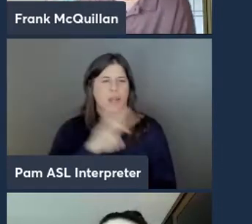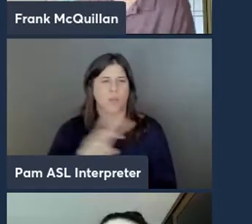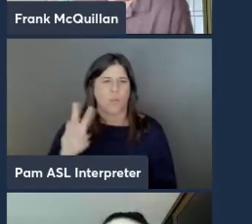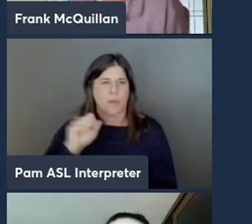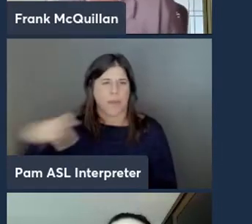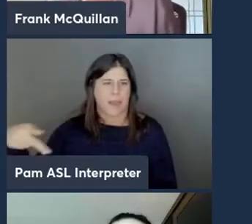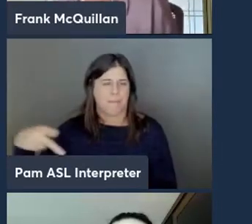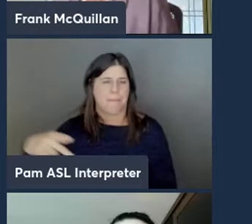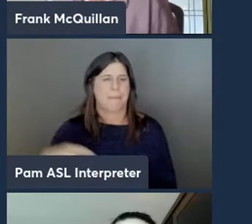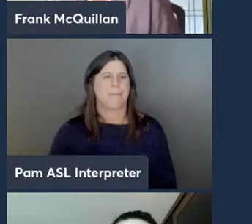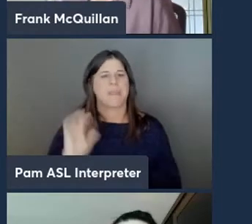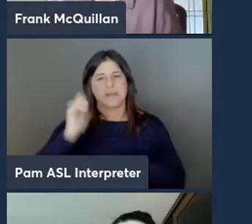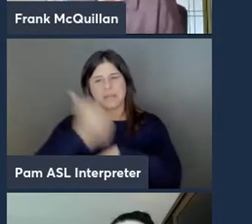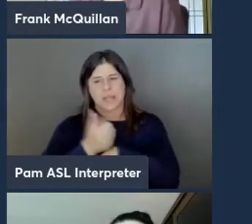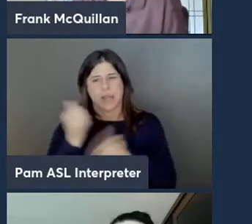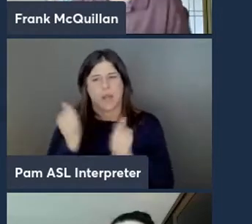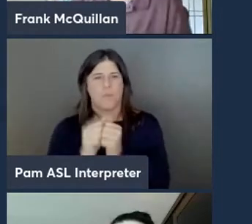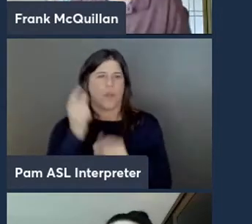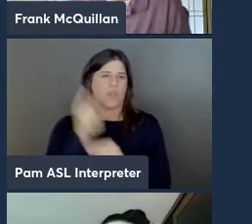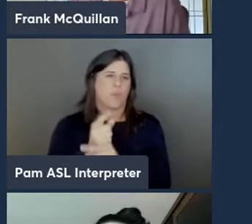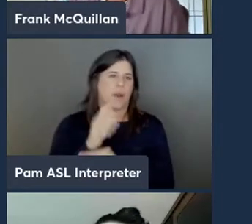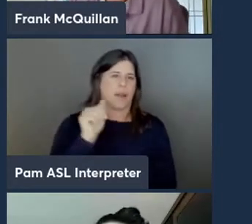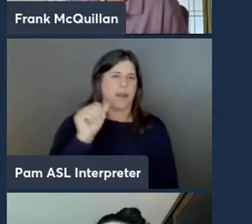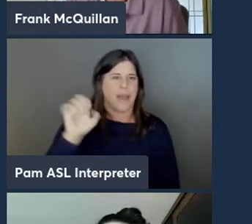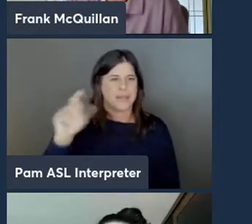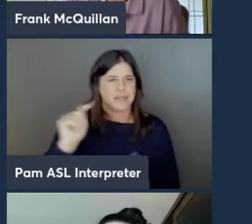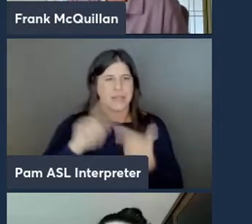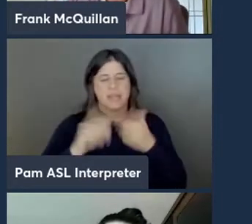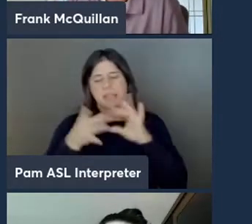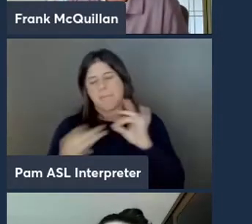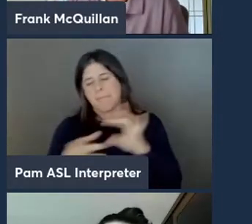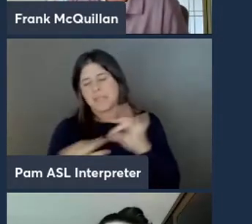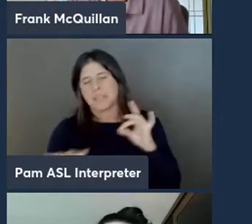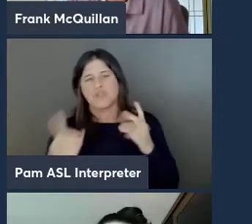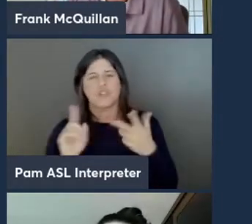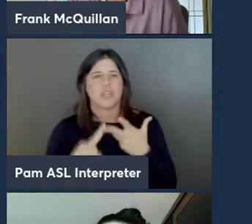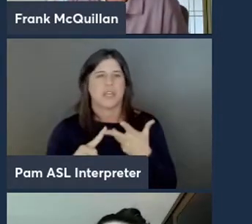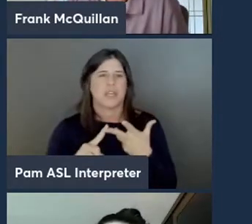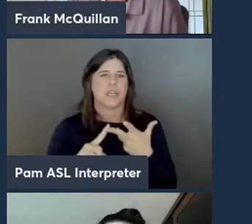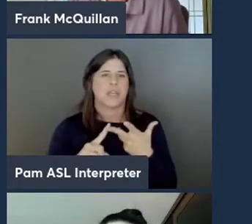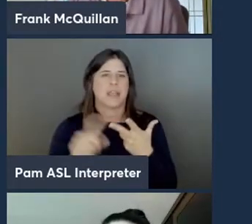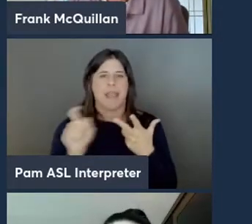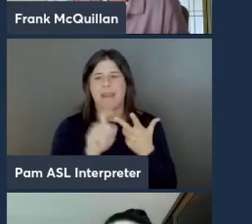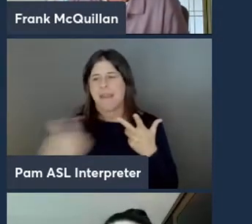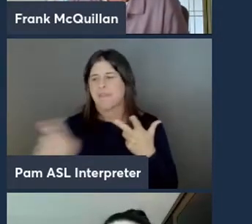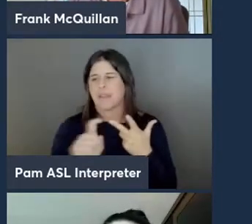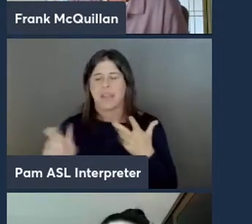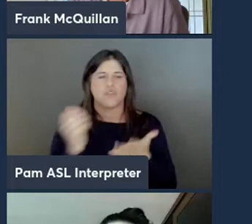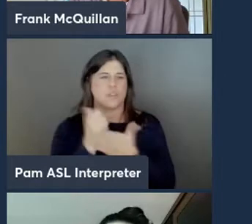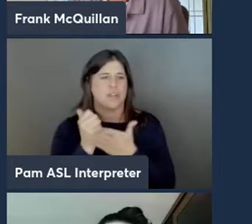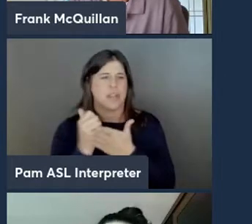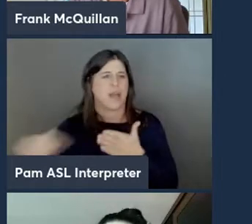Setting it up with the right assets, messaging, and navigation, help your customers find products,